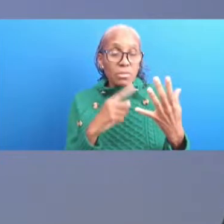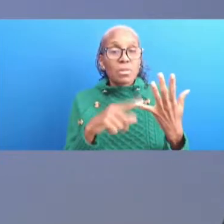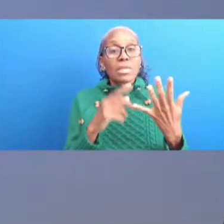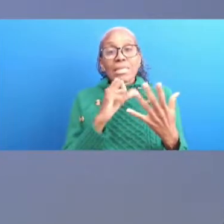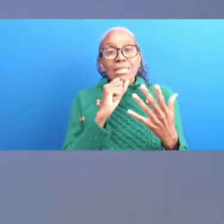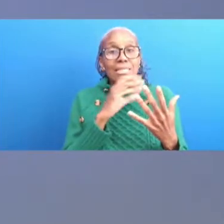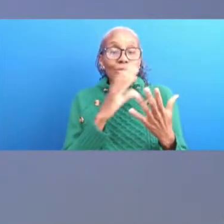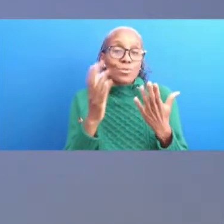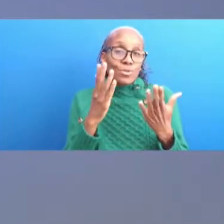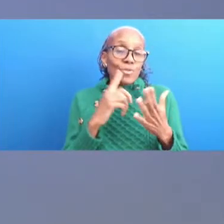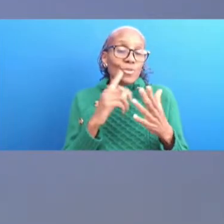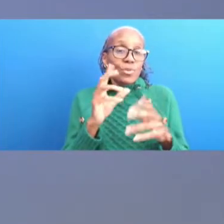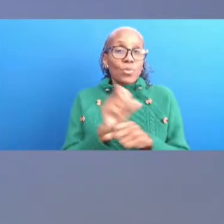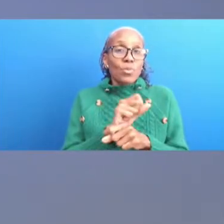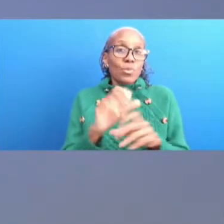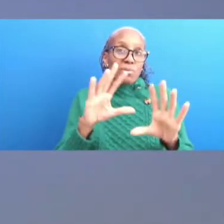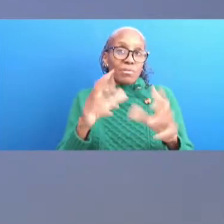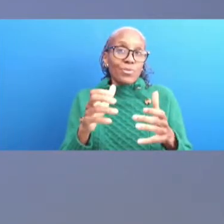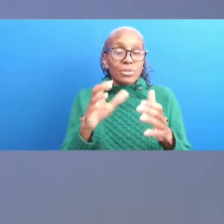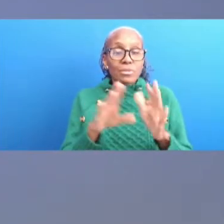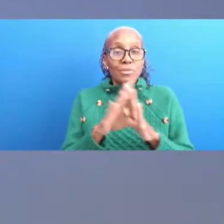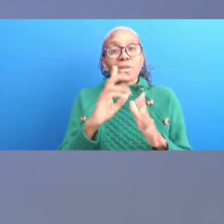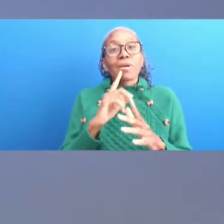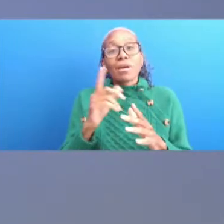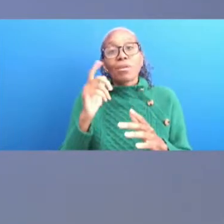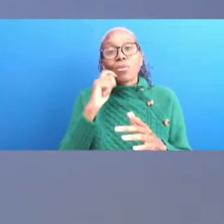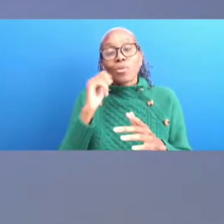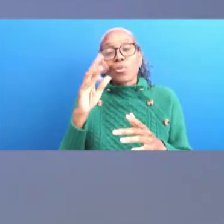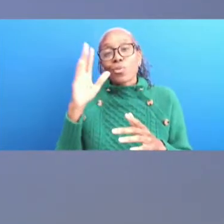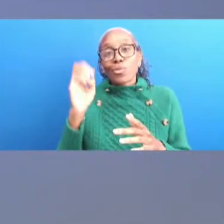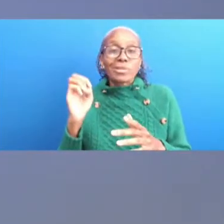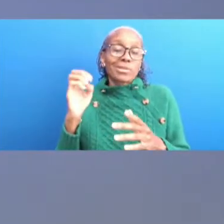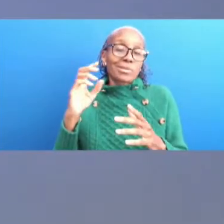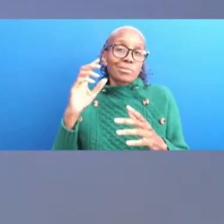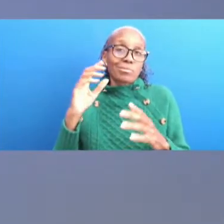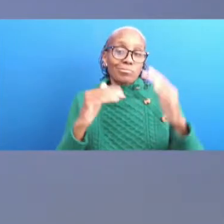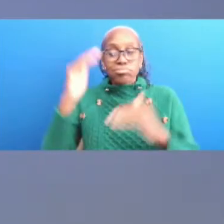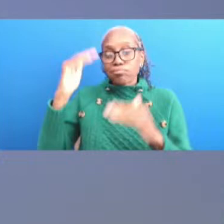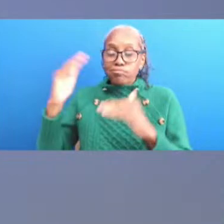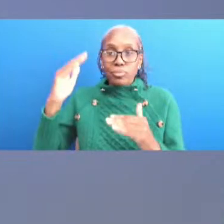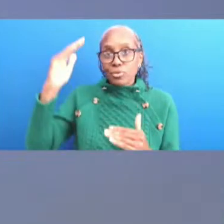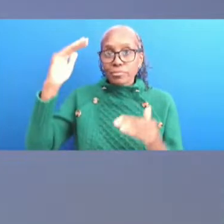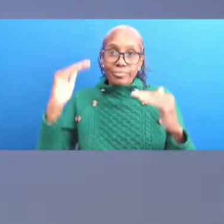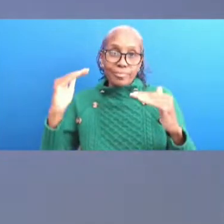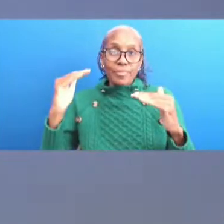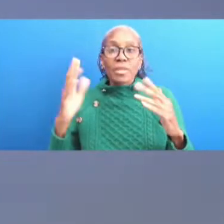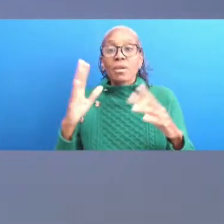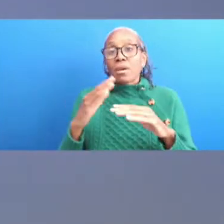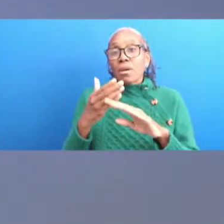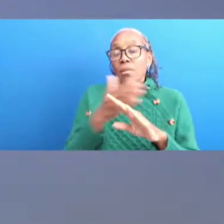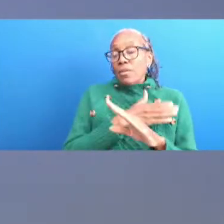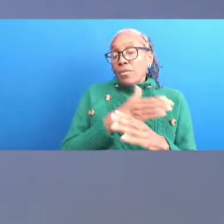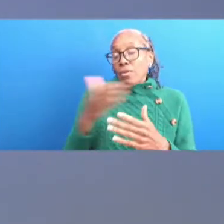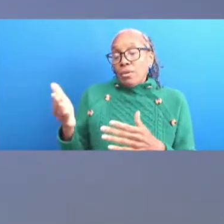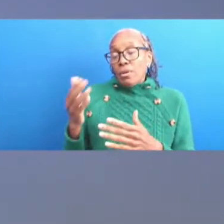HEALTH EQUITY AND WELLNESS SERVICES FOR SENIORS, WORKFORCE